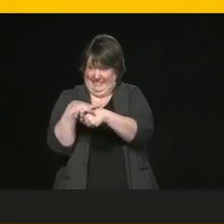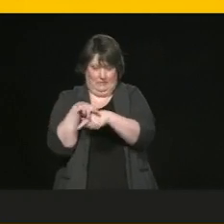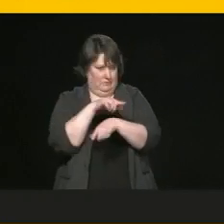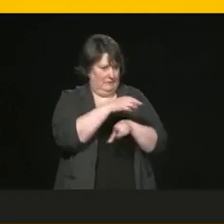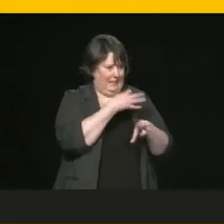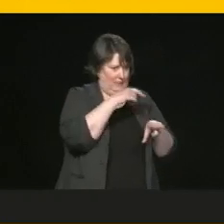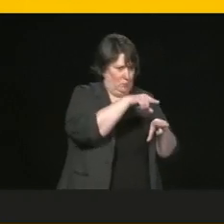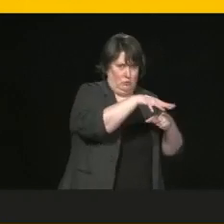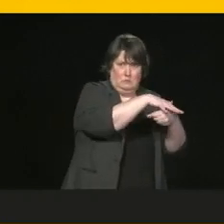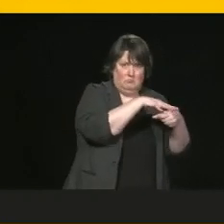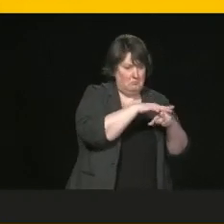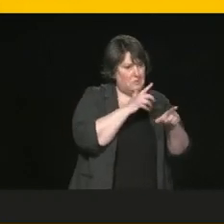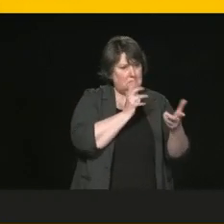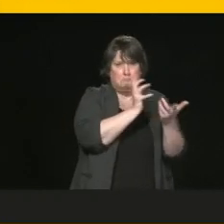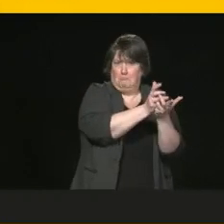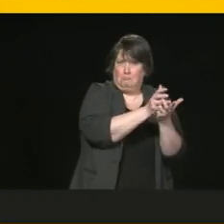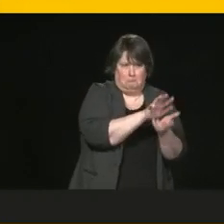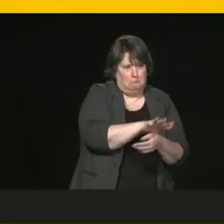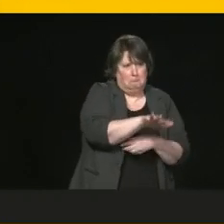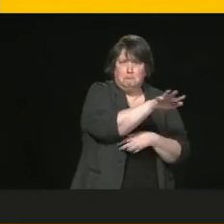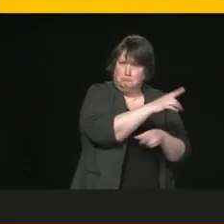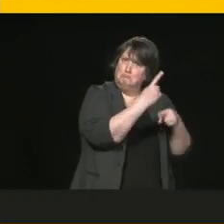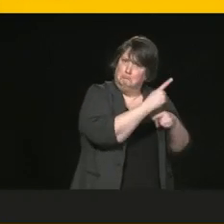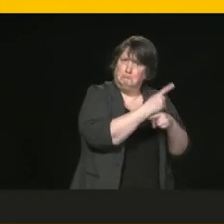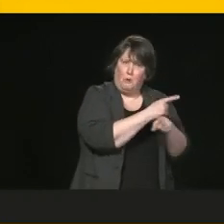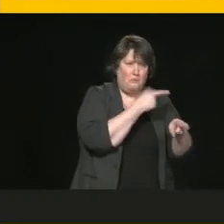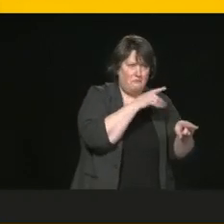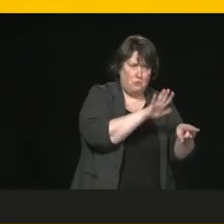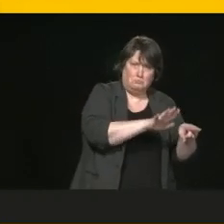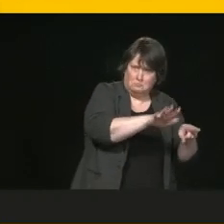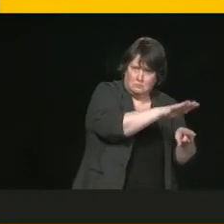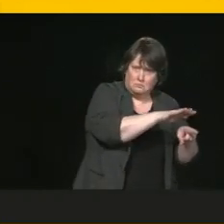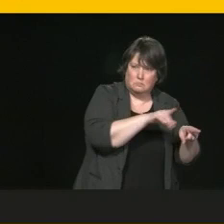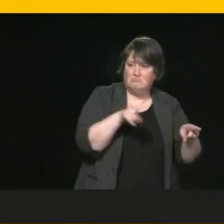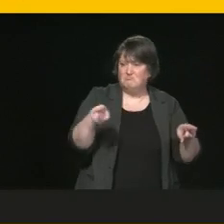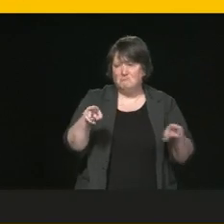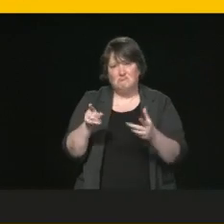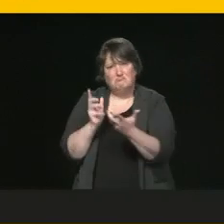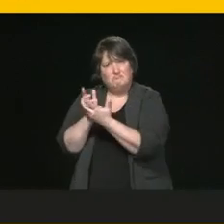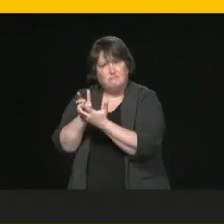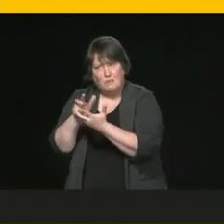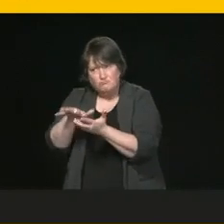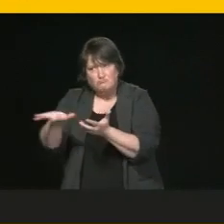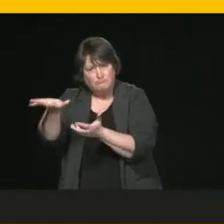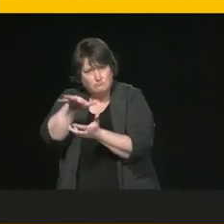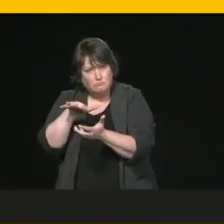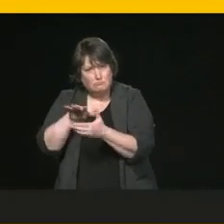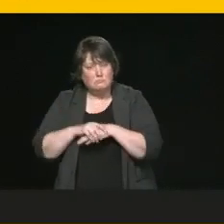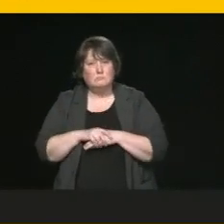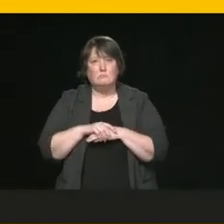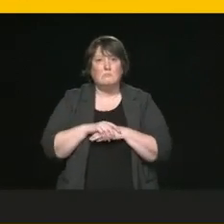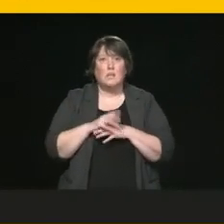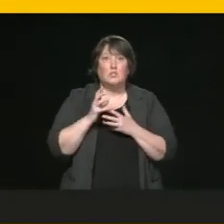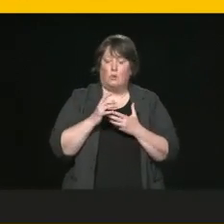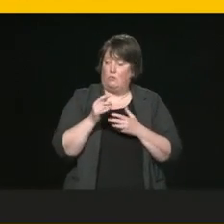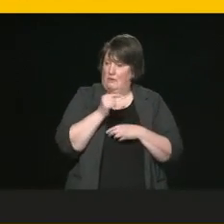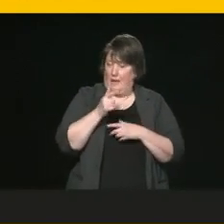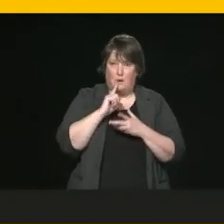DIFFERENT LOCAL HEALTH EXPERTS GIVING ADVICE THAT IS SUITABLE